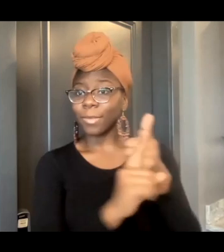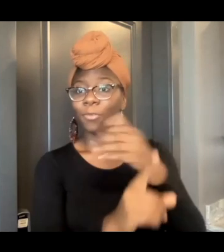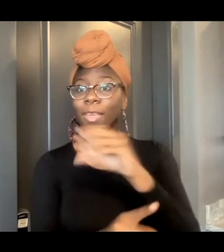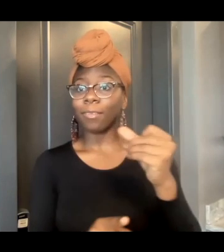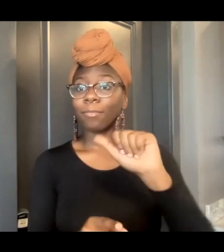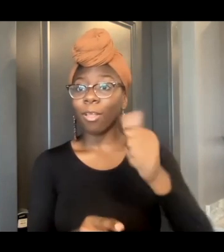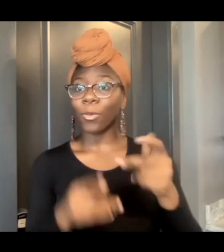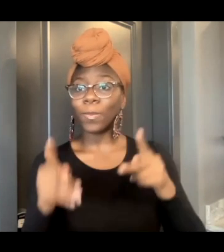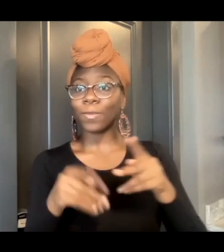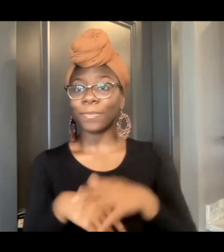others.